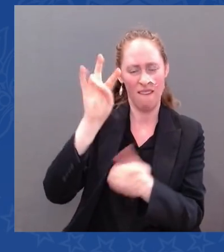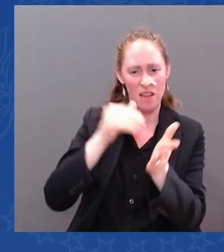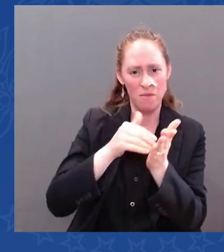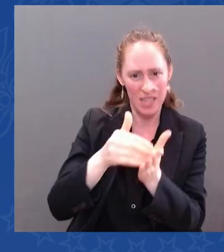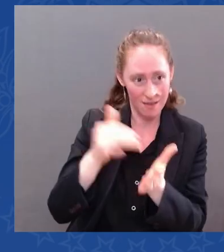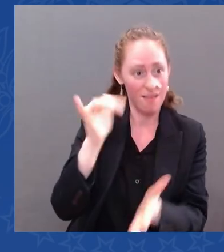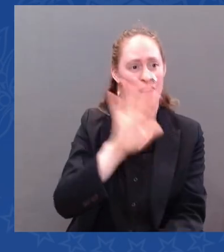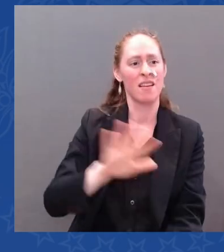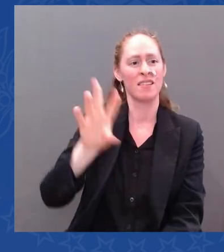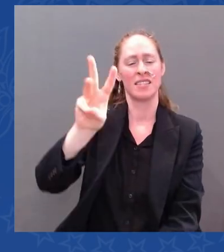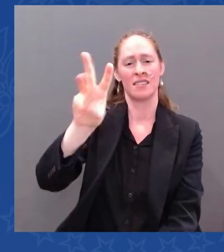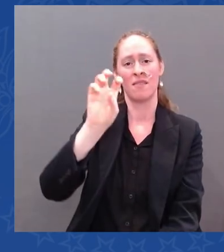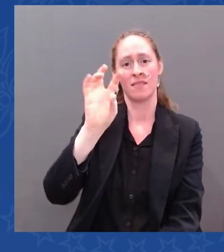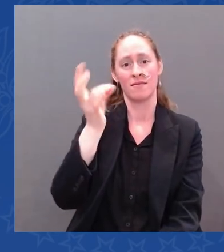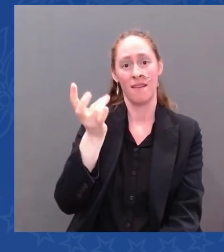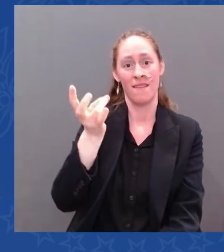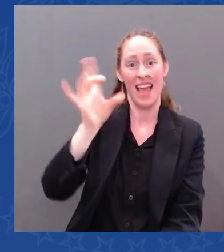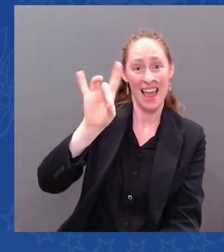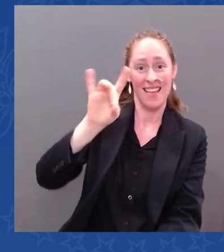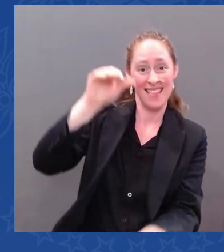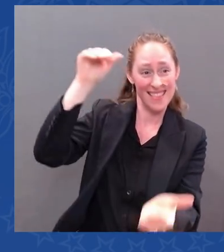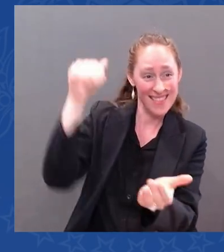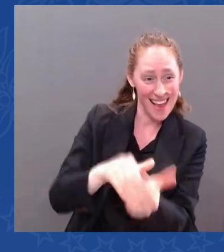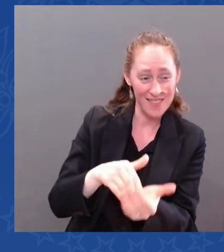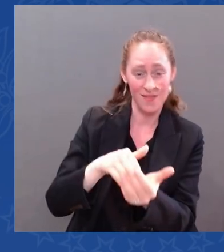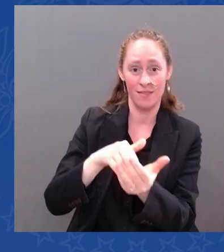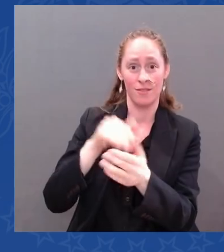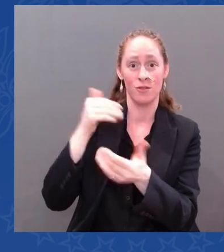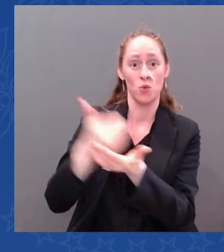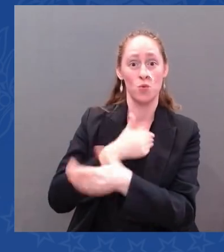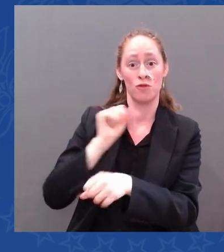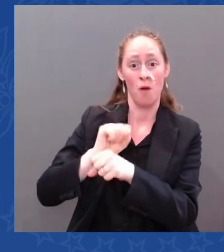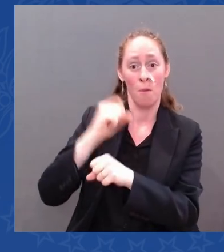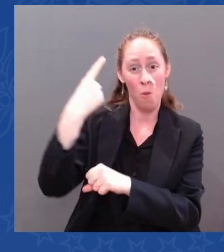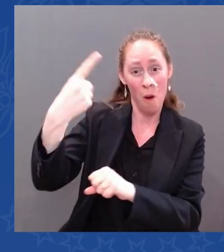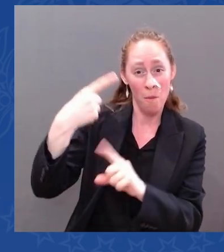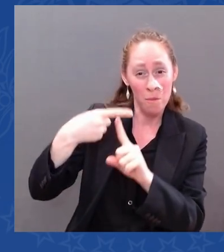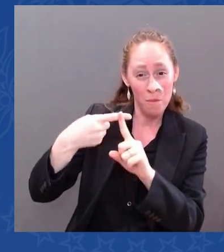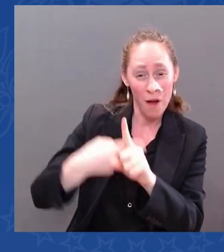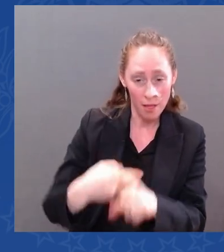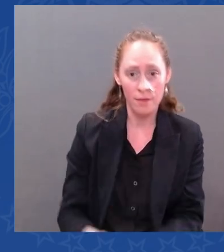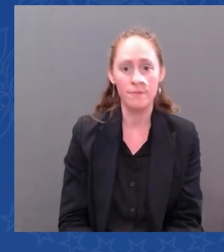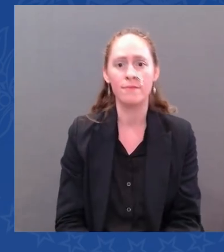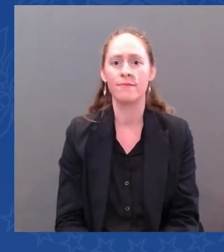Unemployment down to 3.8 percent. Our economy grew at 5.7 percent last year,